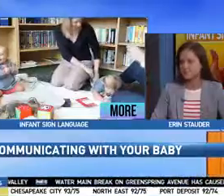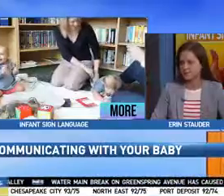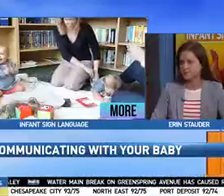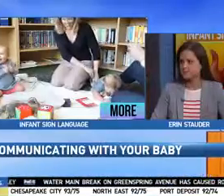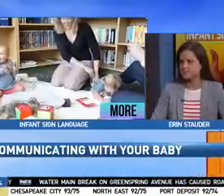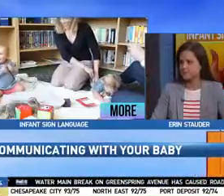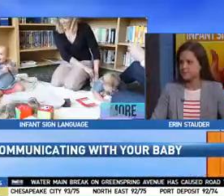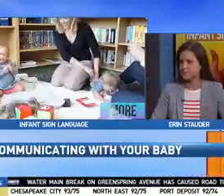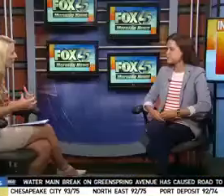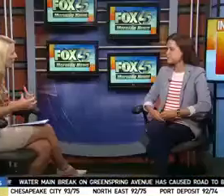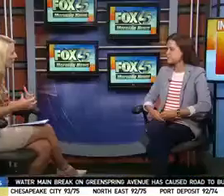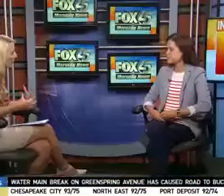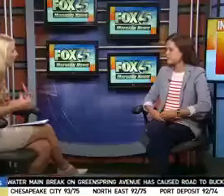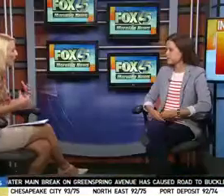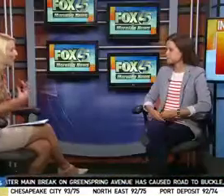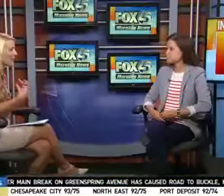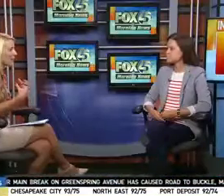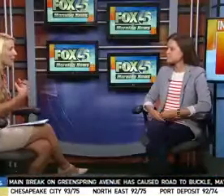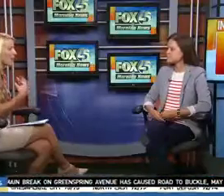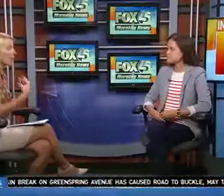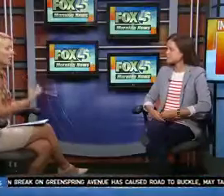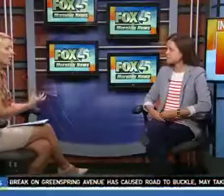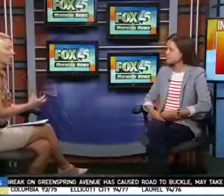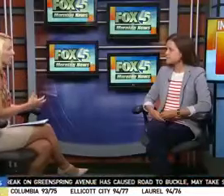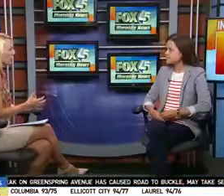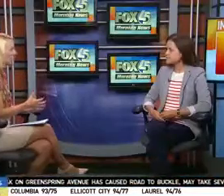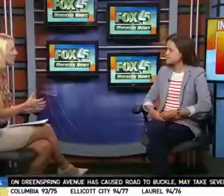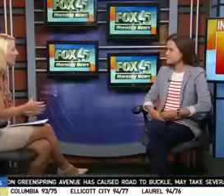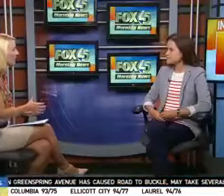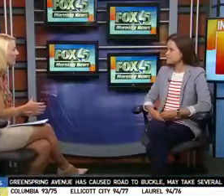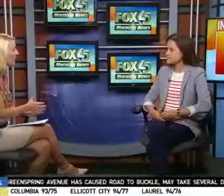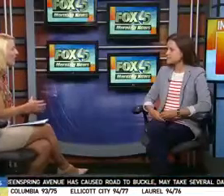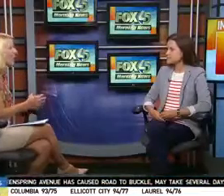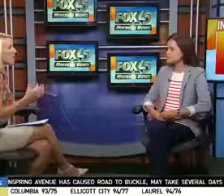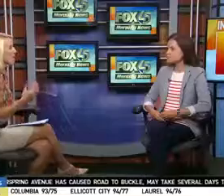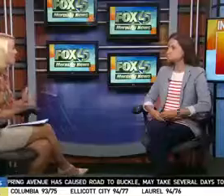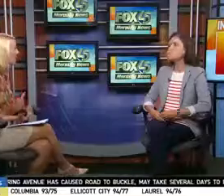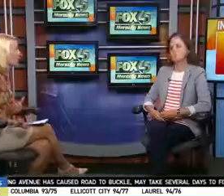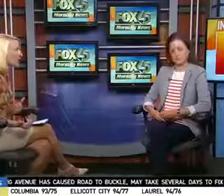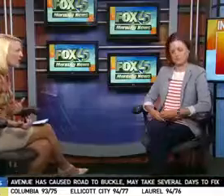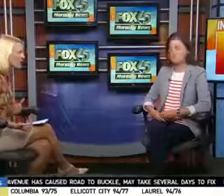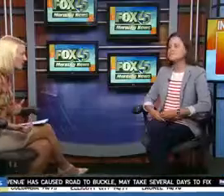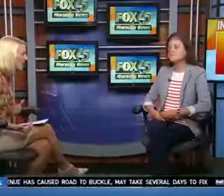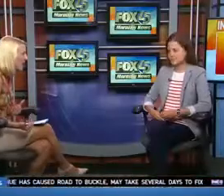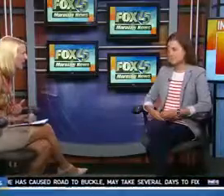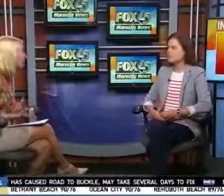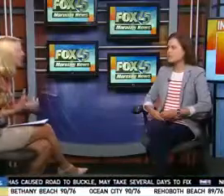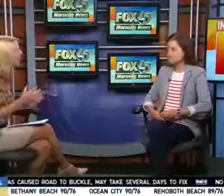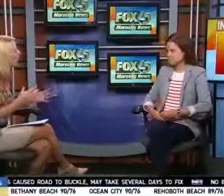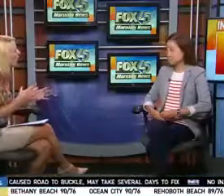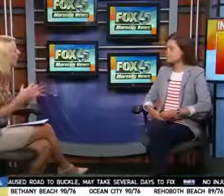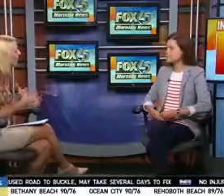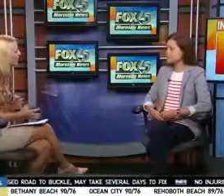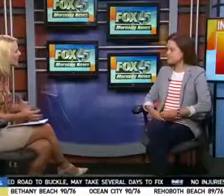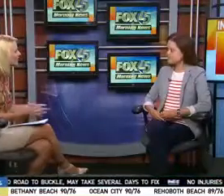Is that why this is important? My daughter, you know, both of my daughters were able to sign much quicker than they're able to talk. Yup.